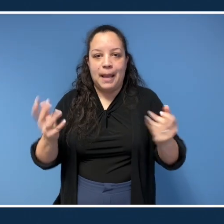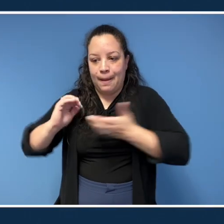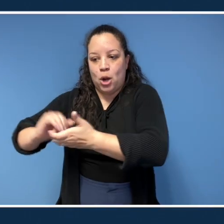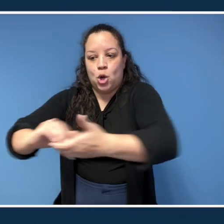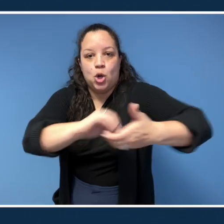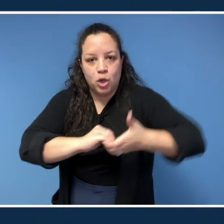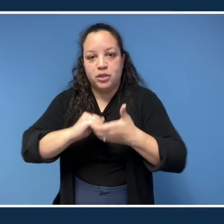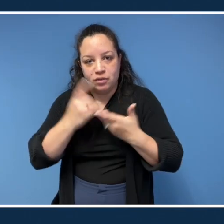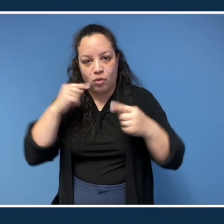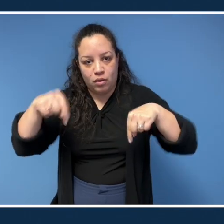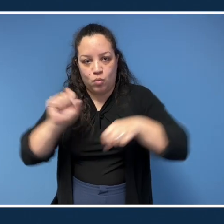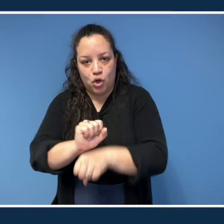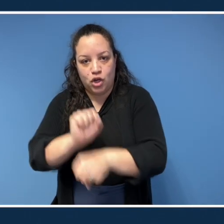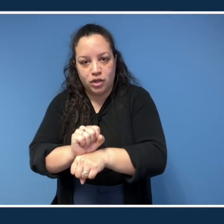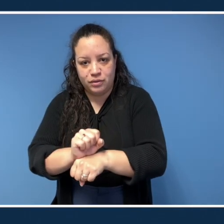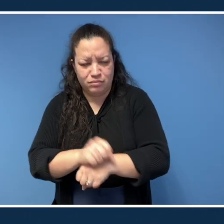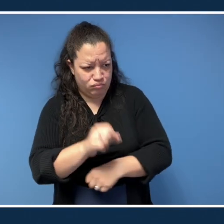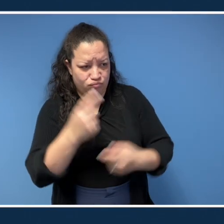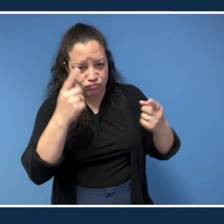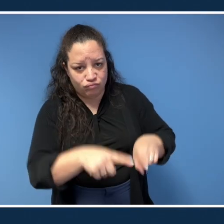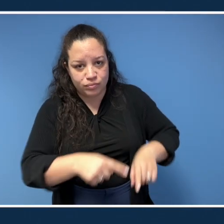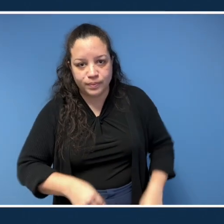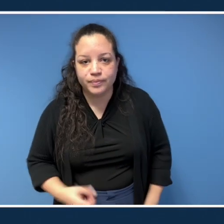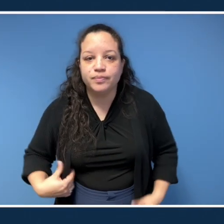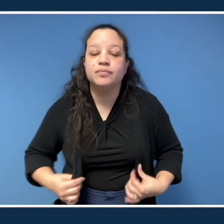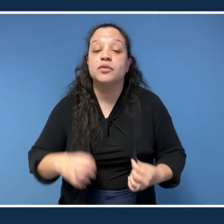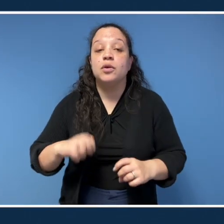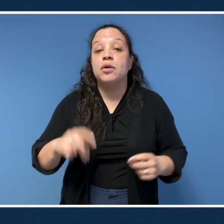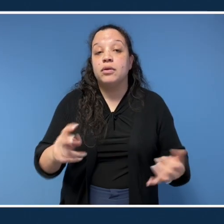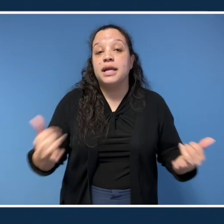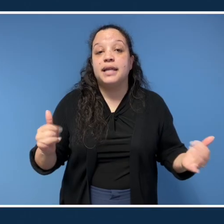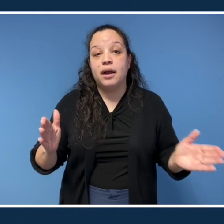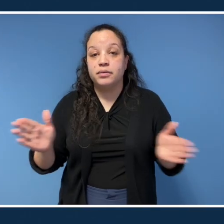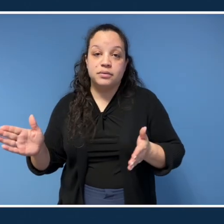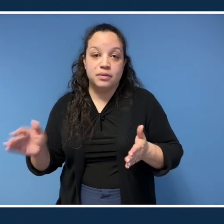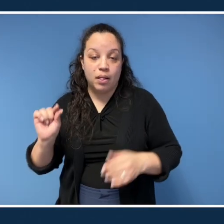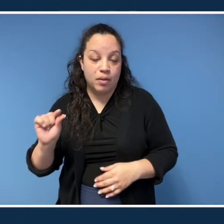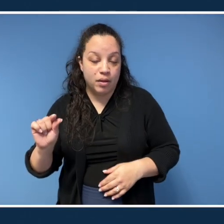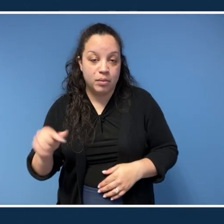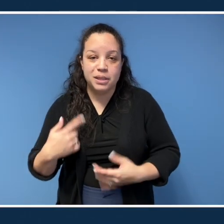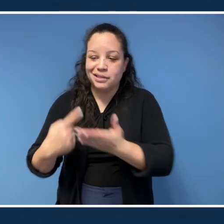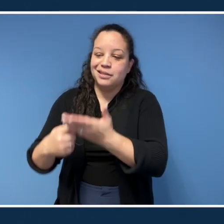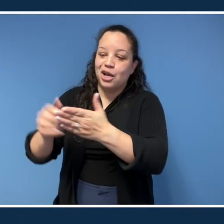great and willing partners across the college. Absolutely. Let's maybe just kind of switch gears a little bit and just talk about leadership